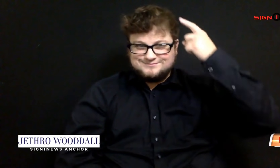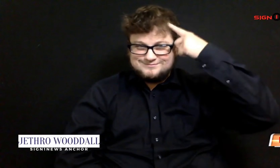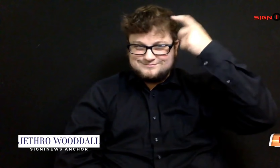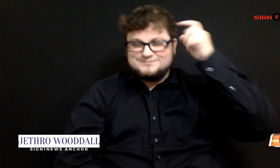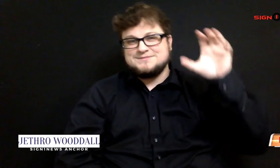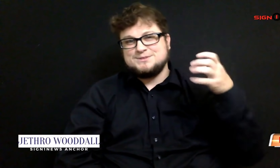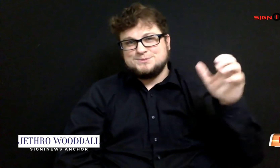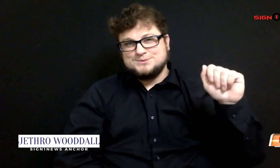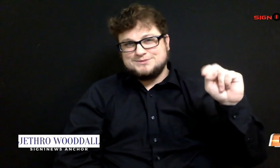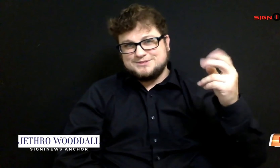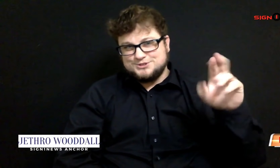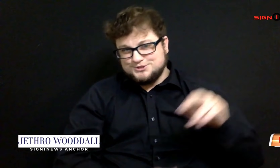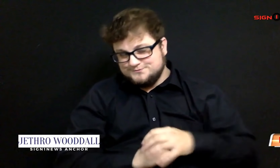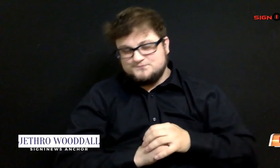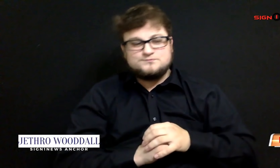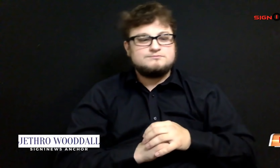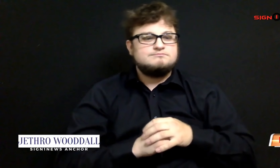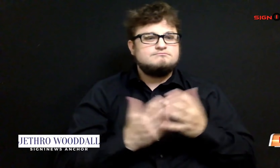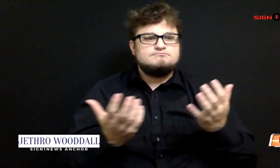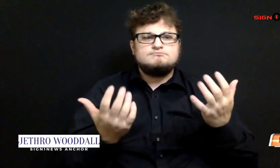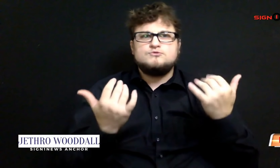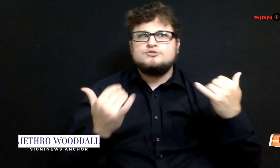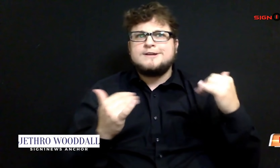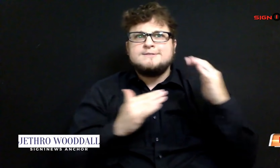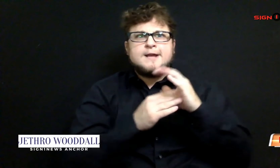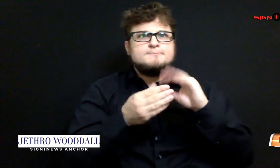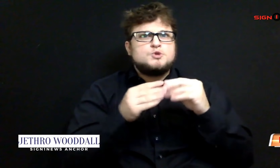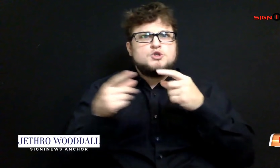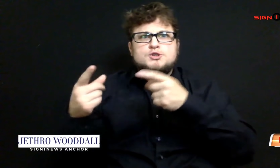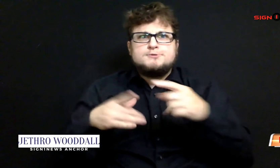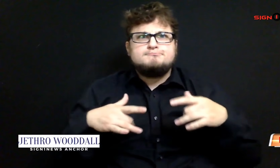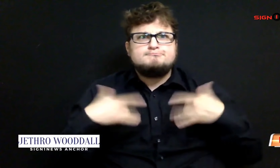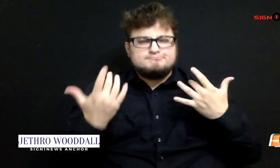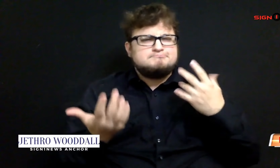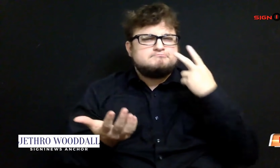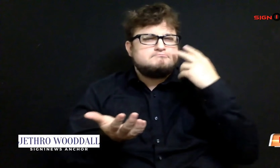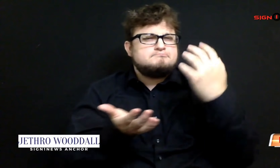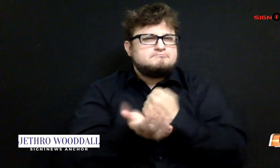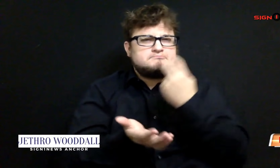Hello everyone I'm Sign1News anchor Jethro Wooddall here's a quick look at the top trending